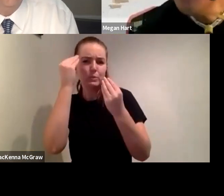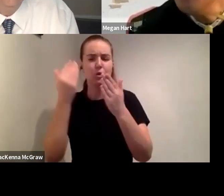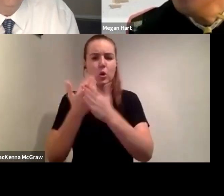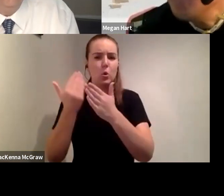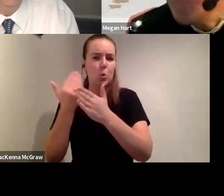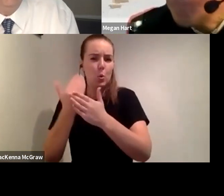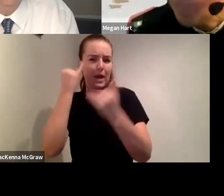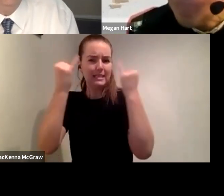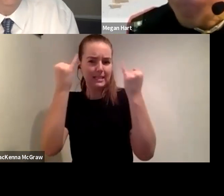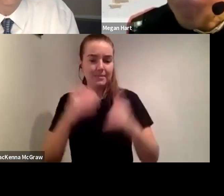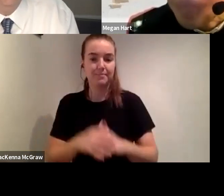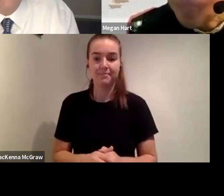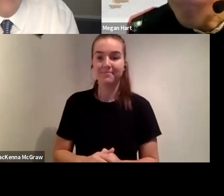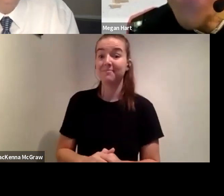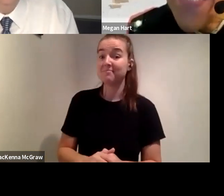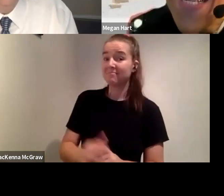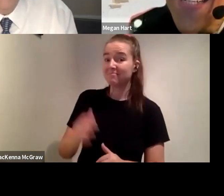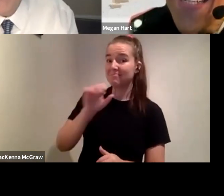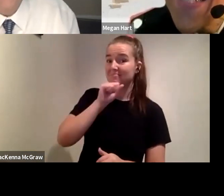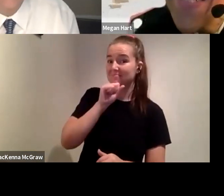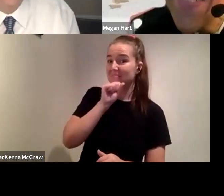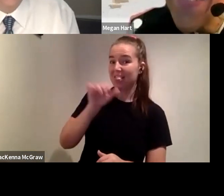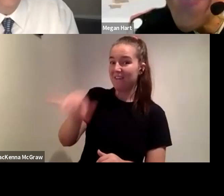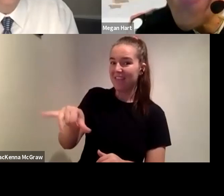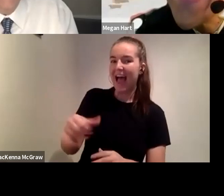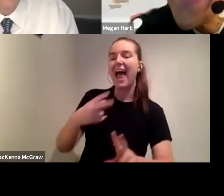Yes it is but why not if you can still complete the mission.